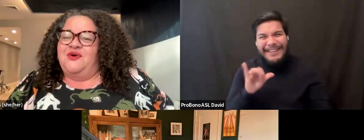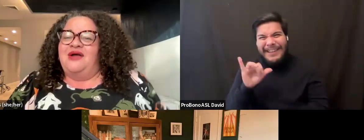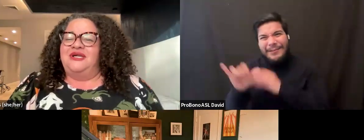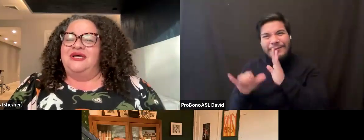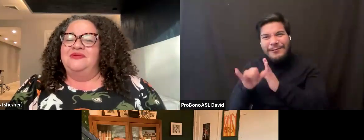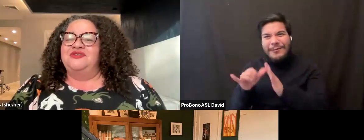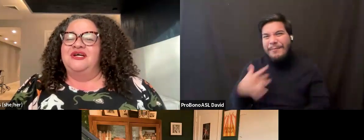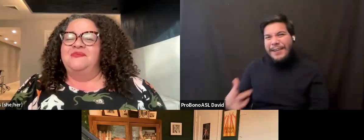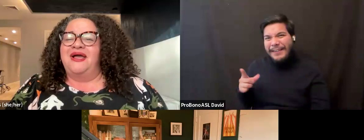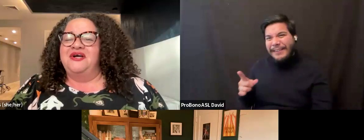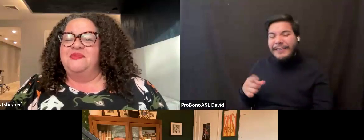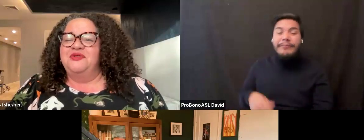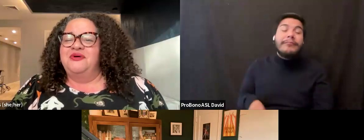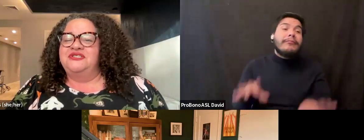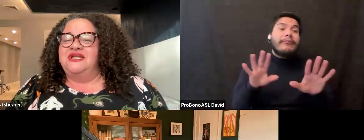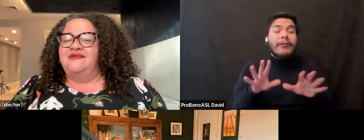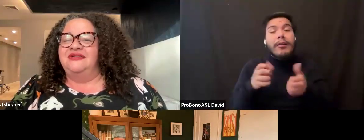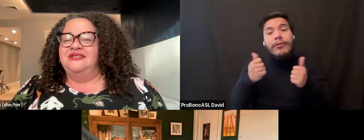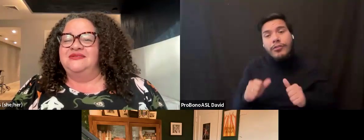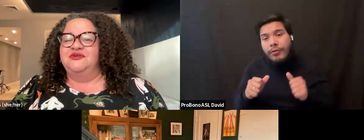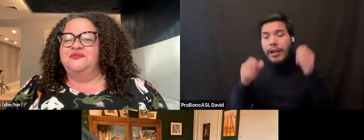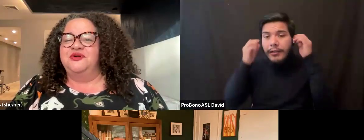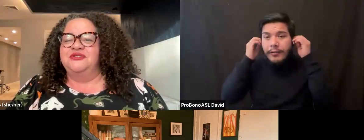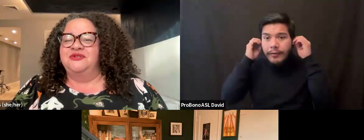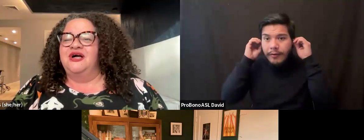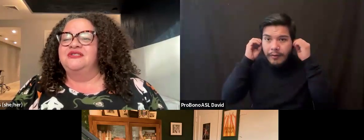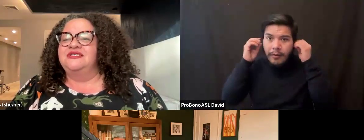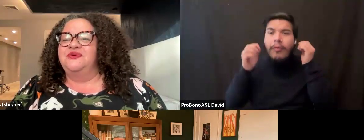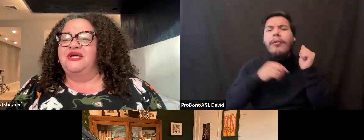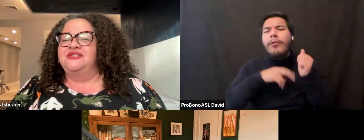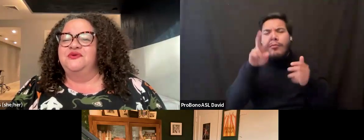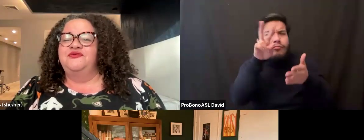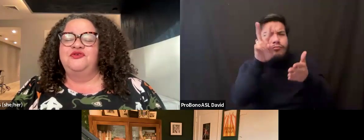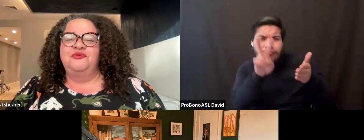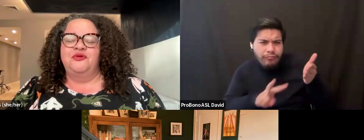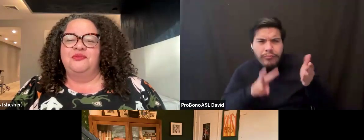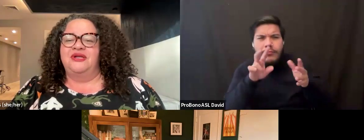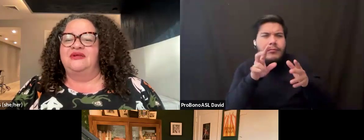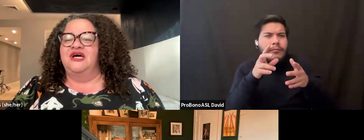So I'm going to try to combine a couple of the questions that have at least similar spirit or similar content so we can get to a few before we run out of